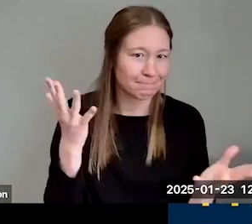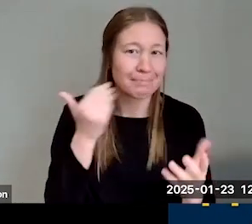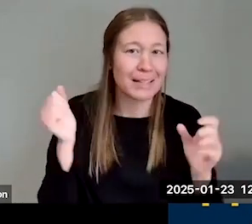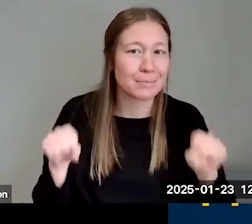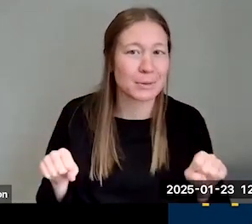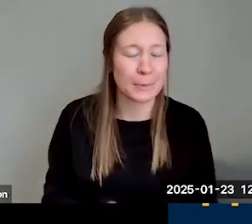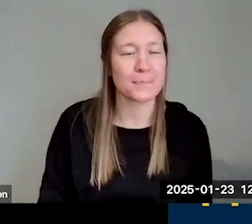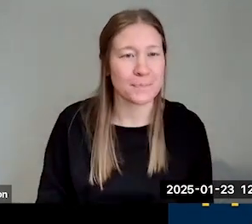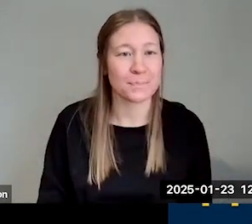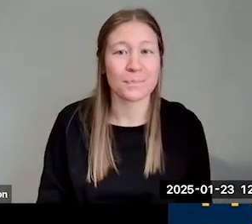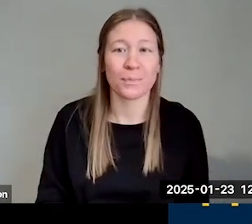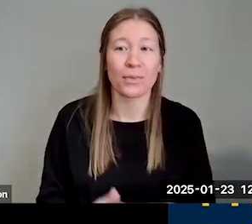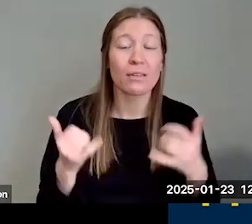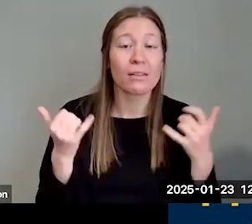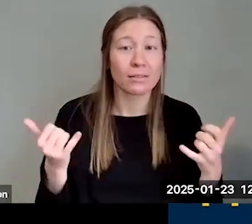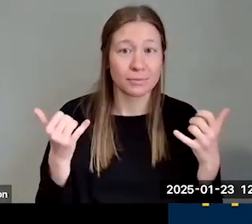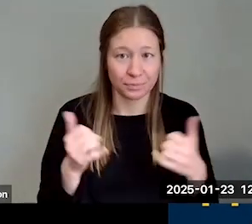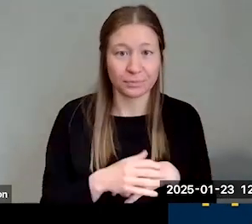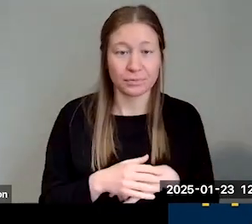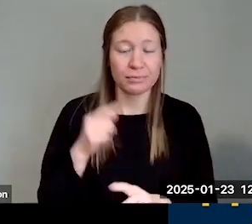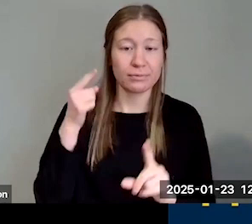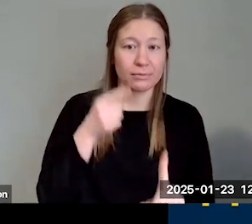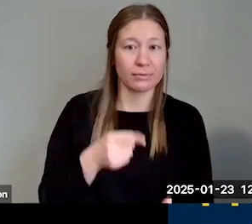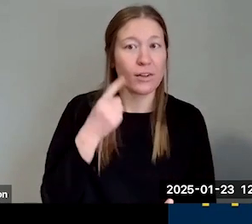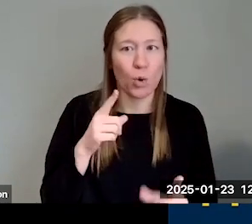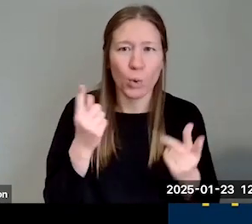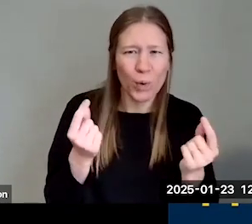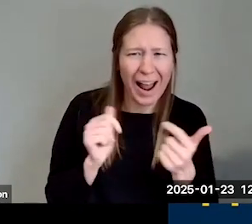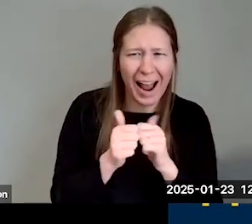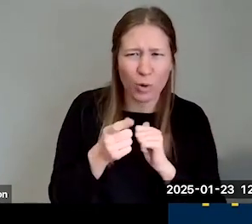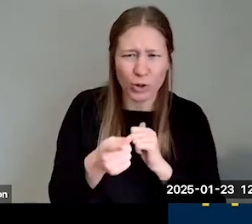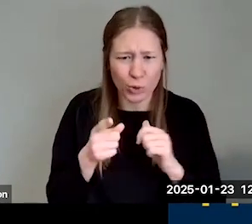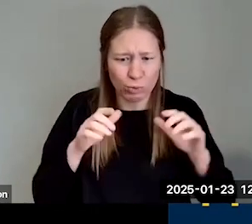So turning to how you complete your voluntary self-identification.